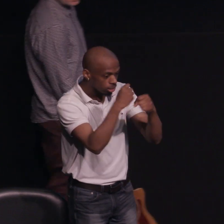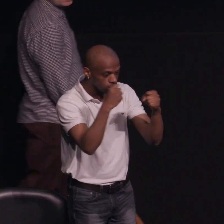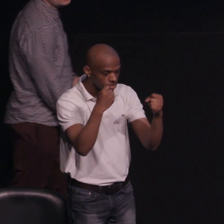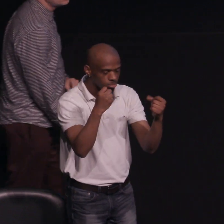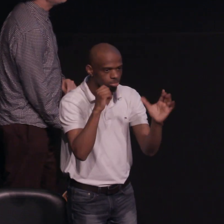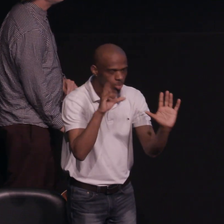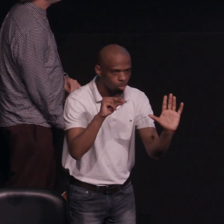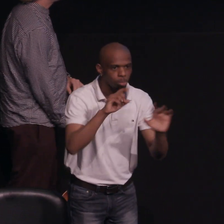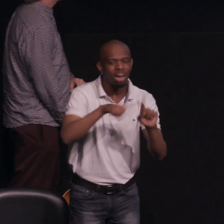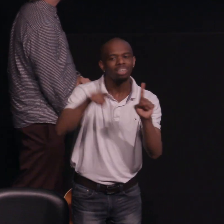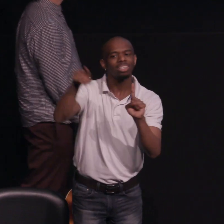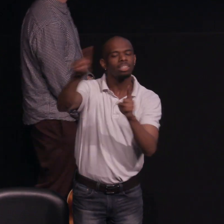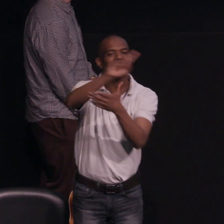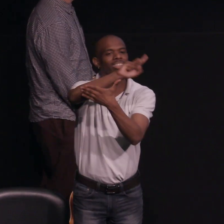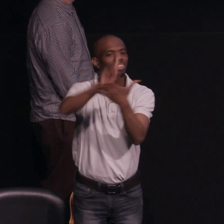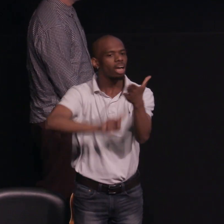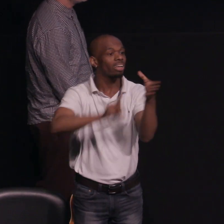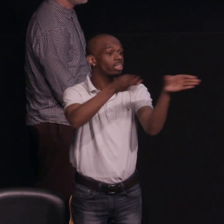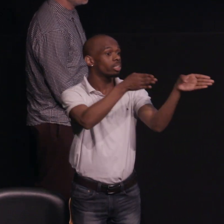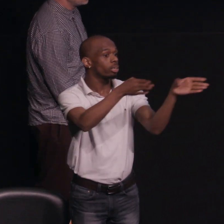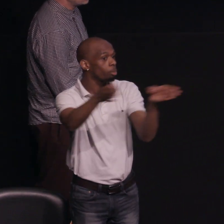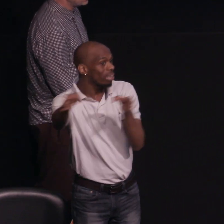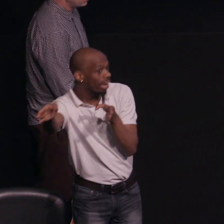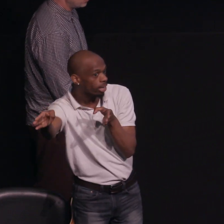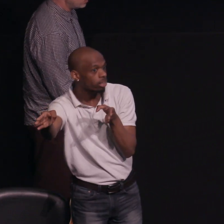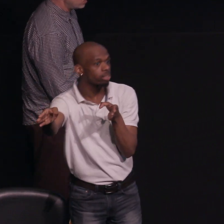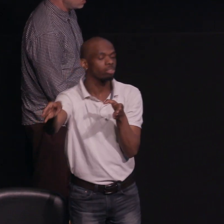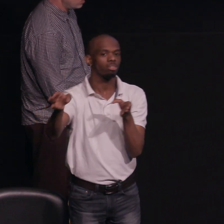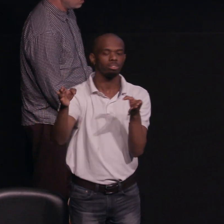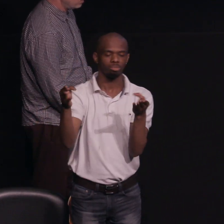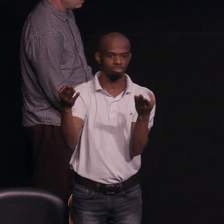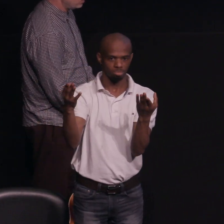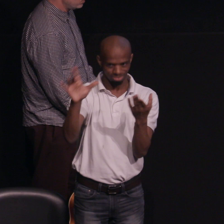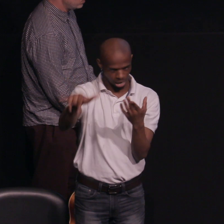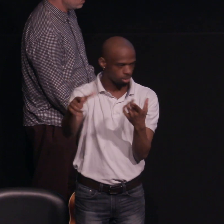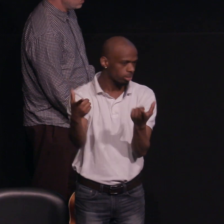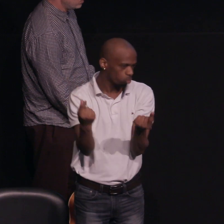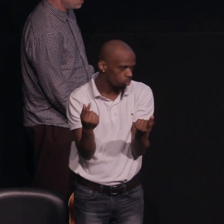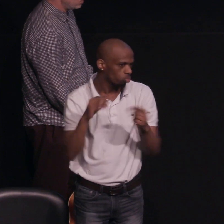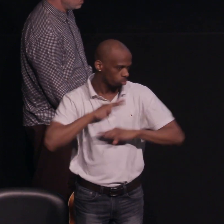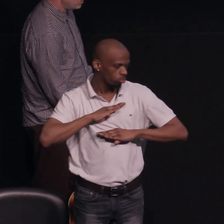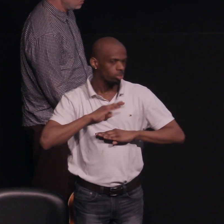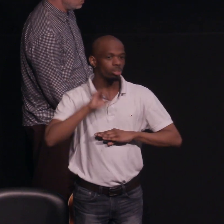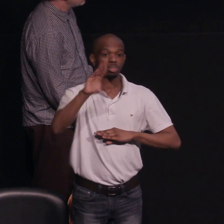museum, a gallery, a community space, we can work with the host to actually bring in a local